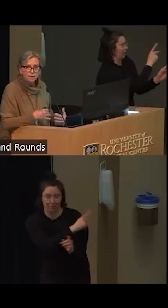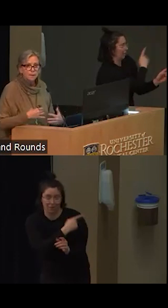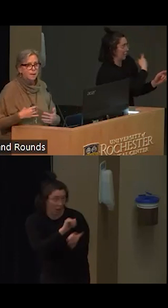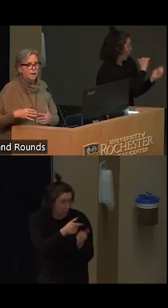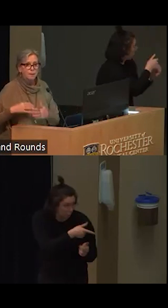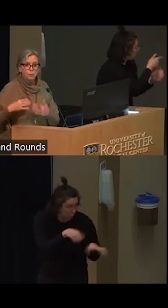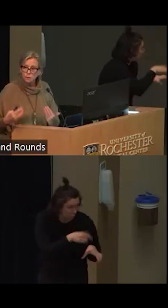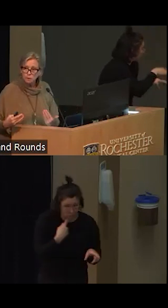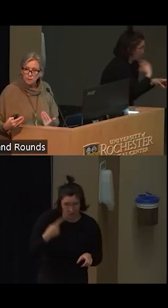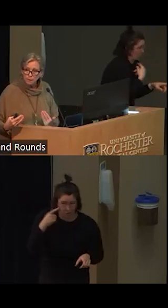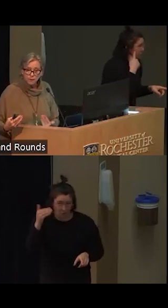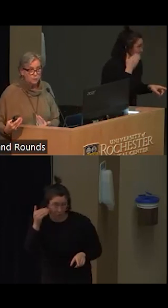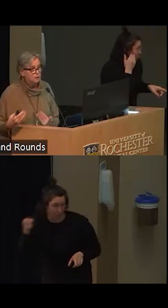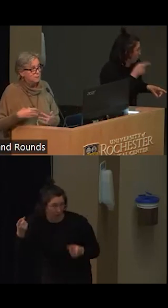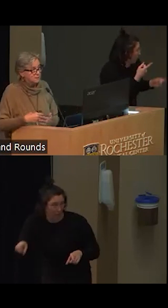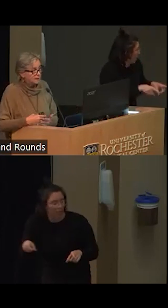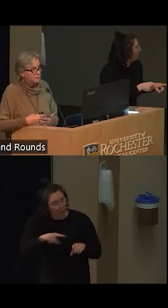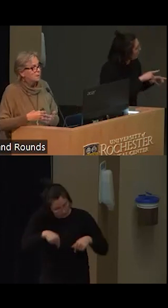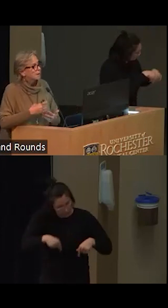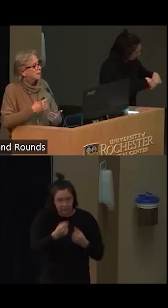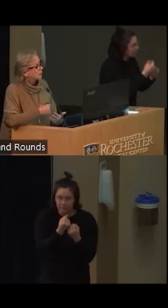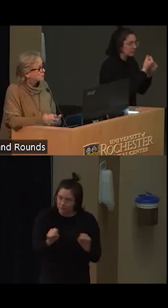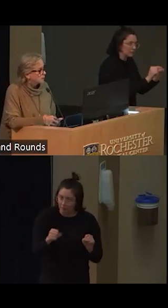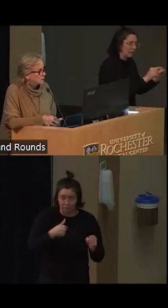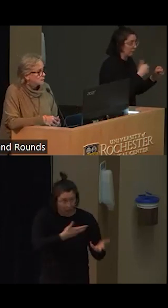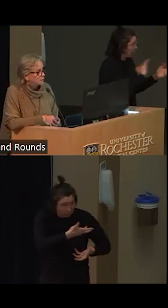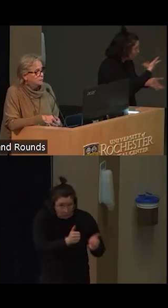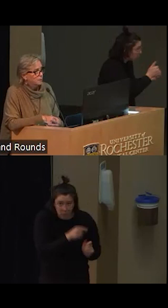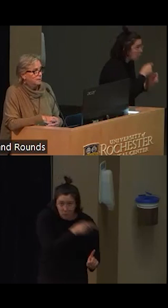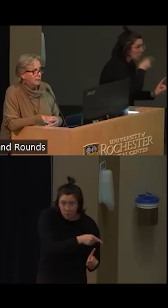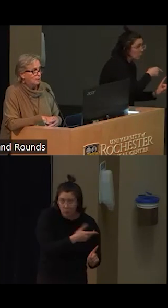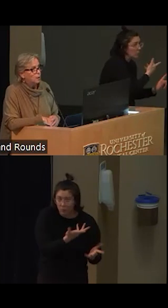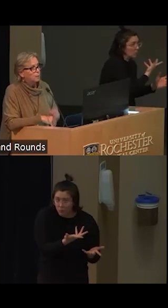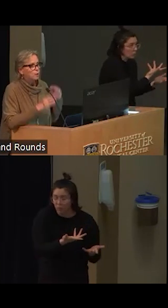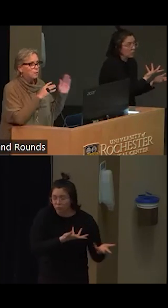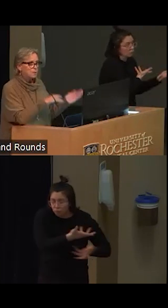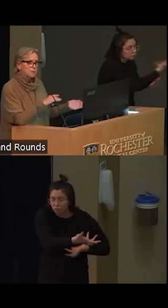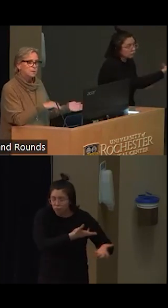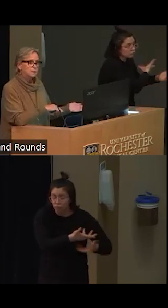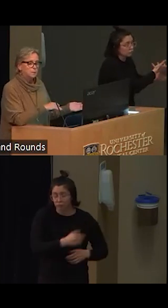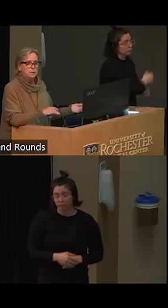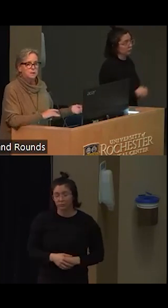I want you to know that the unit is safe can I do anything for you right now because this is